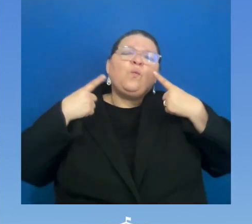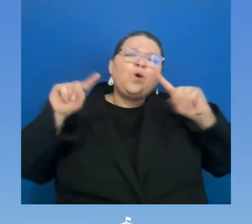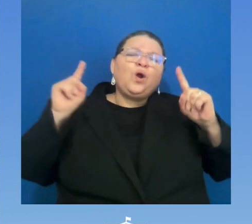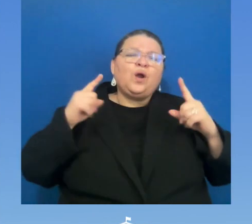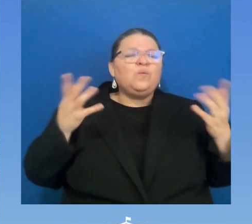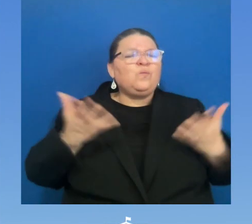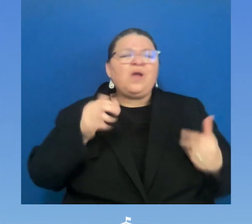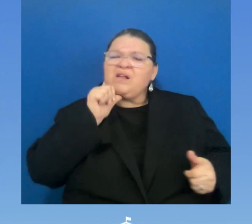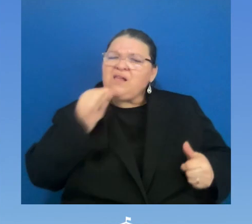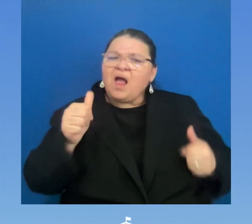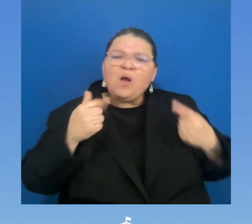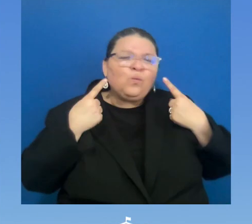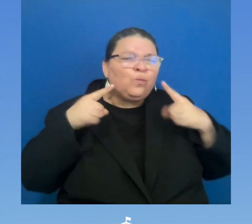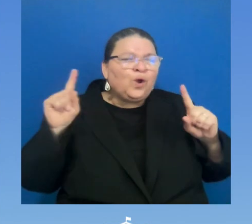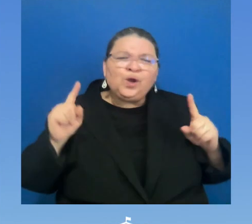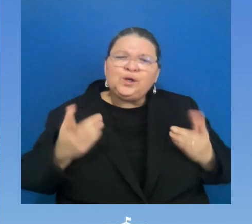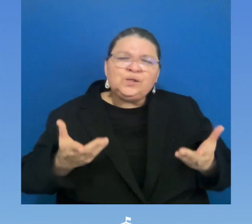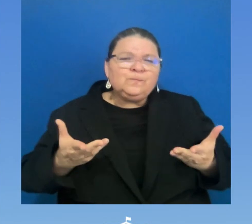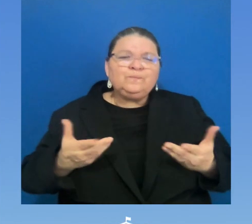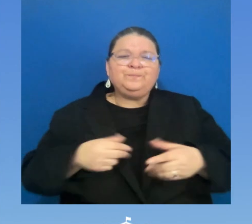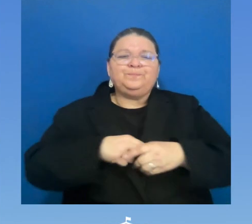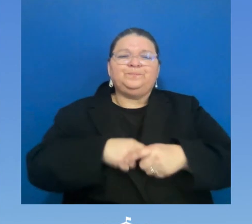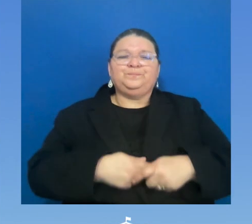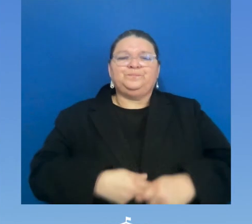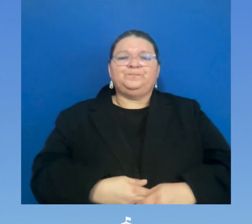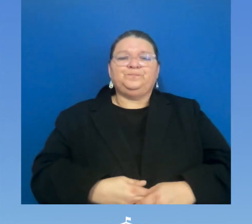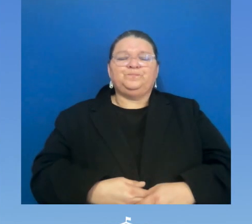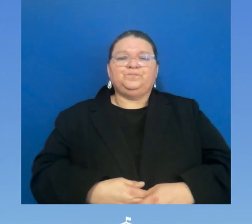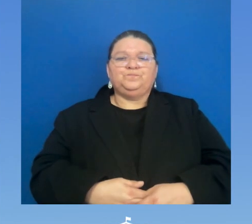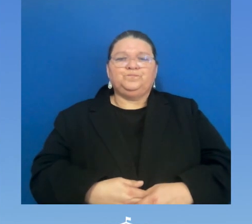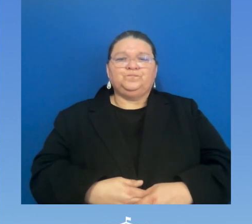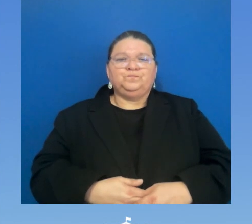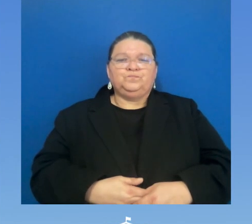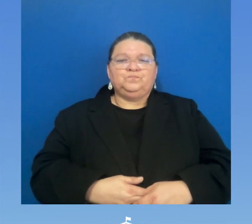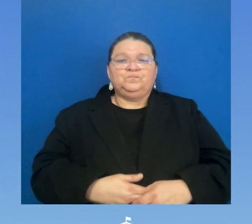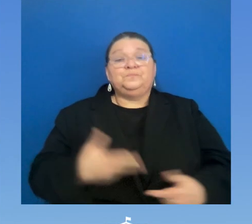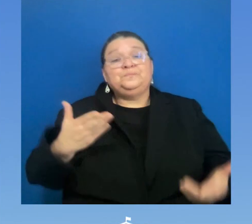about where maybe there are some hard knocks but where it was worth it because you saw some success?